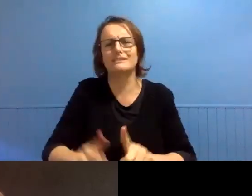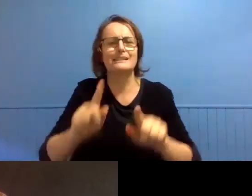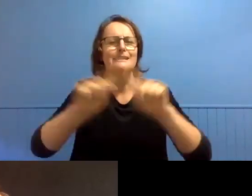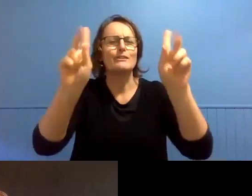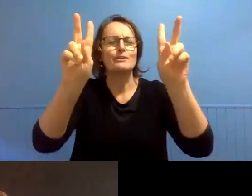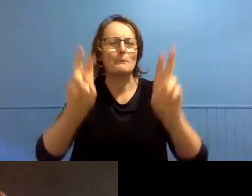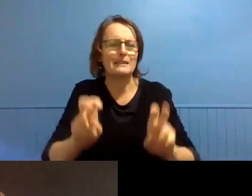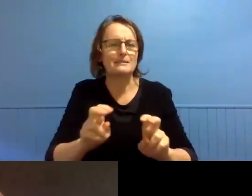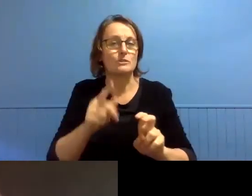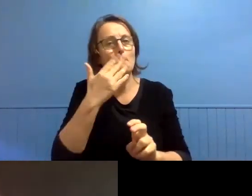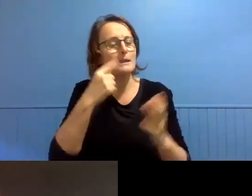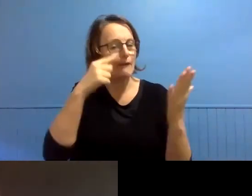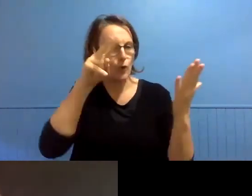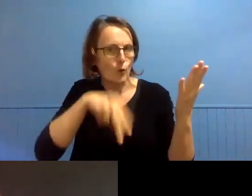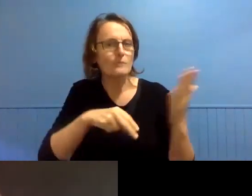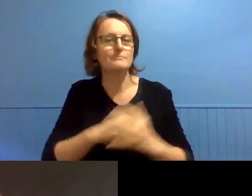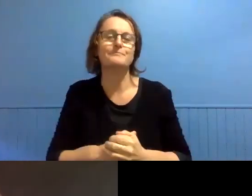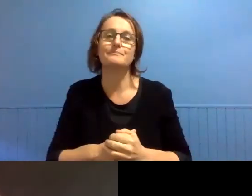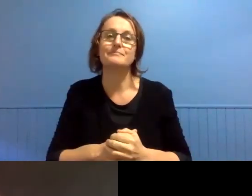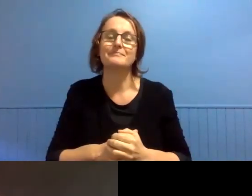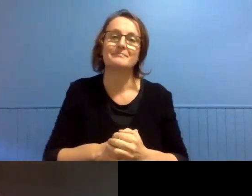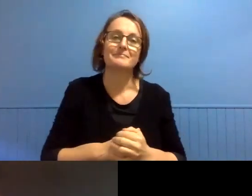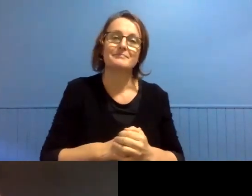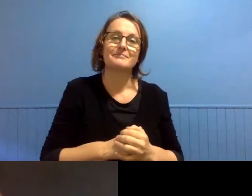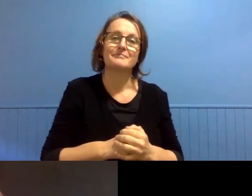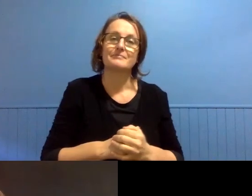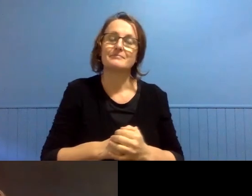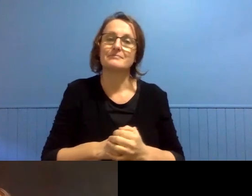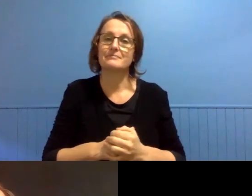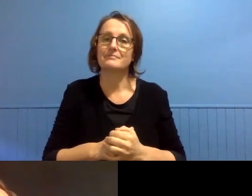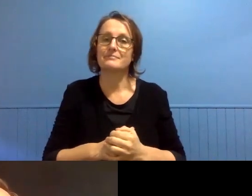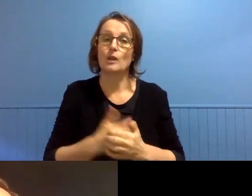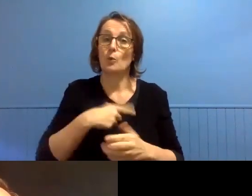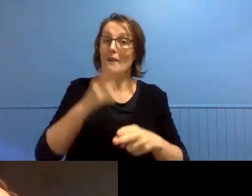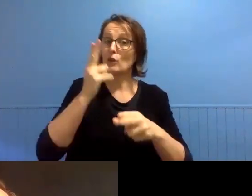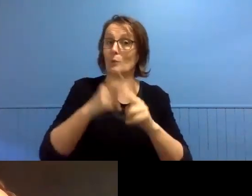out. So before we go, we have just got a quick video to share from